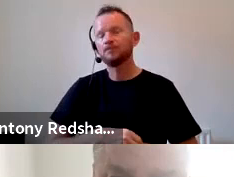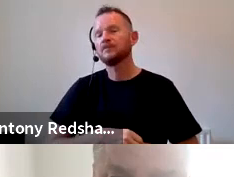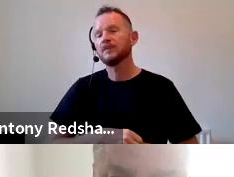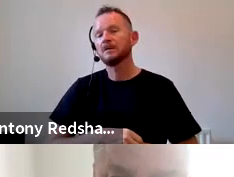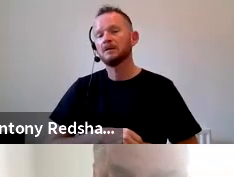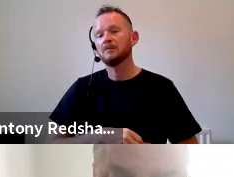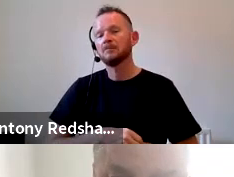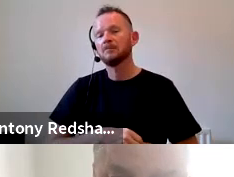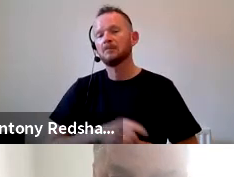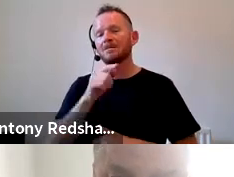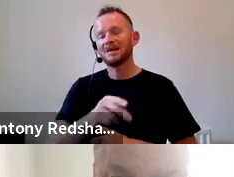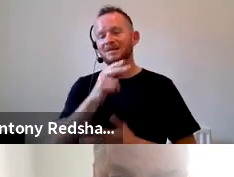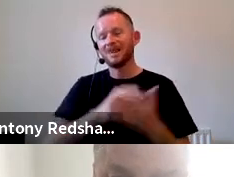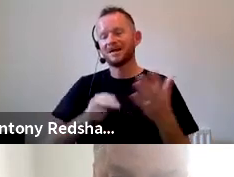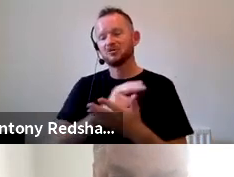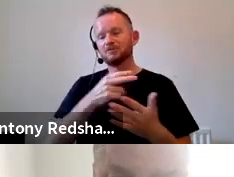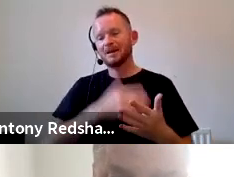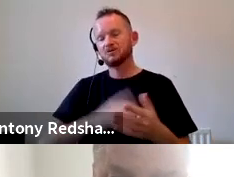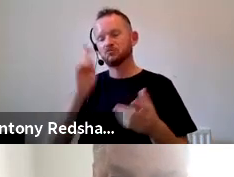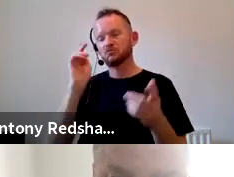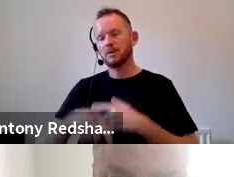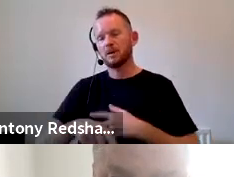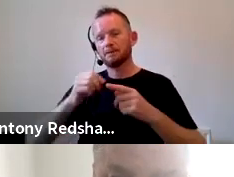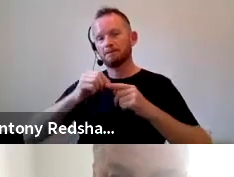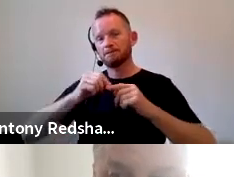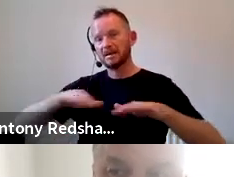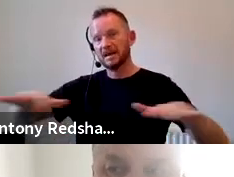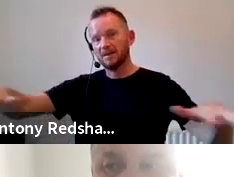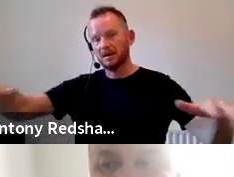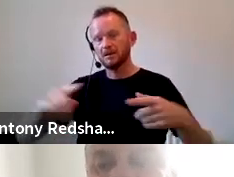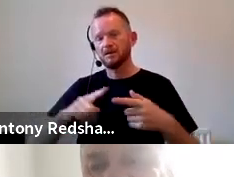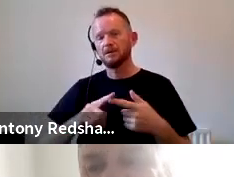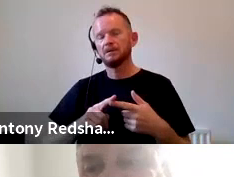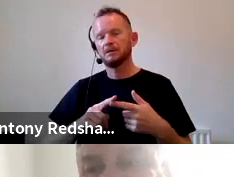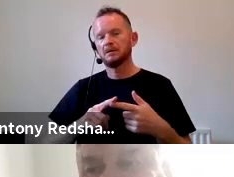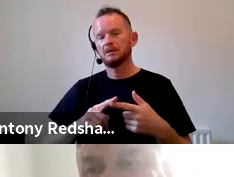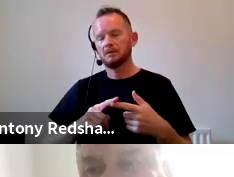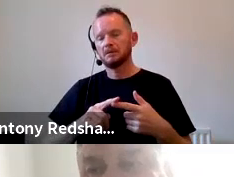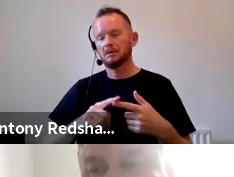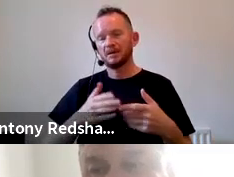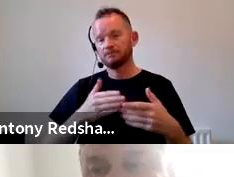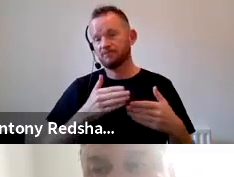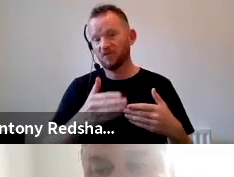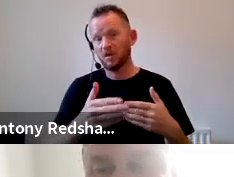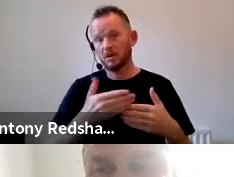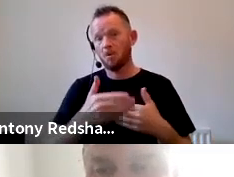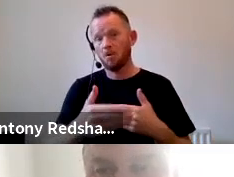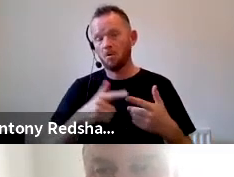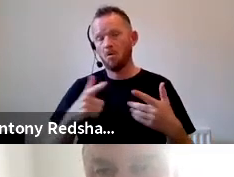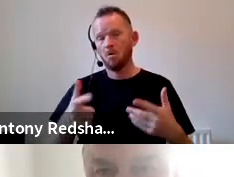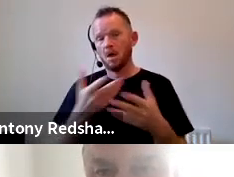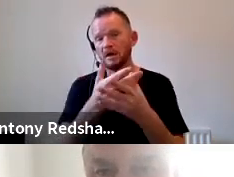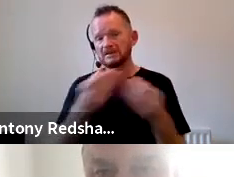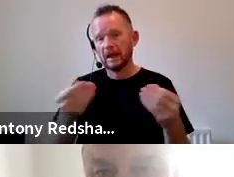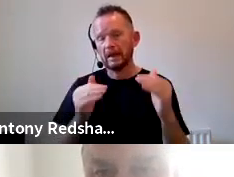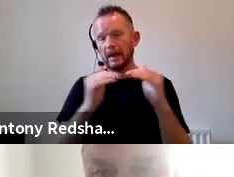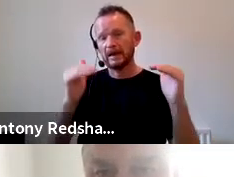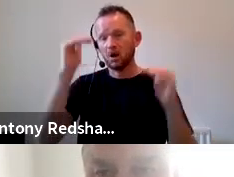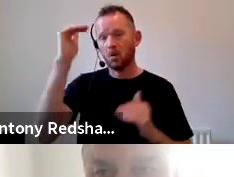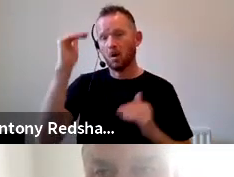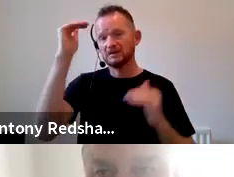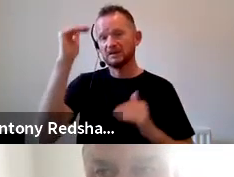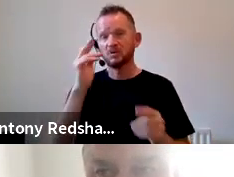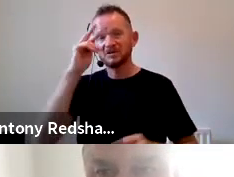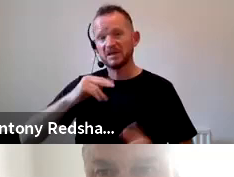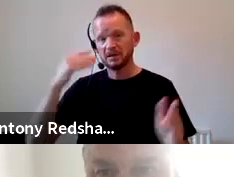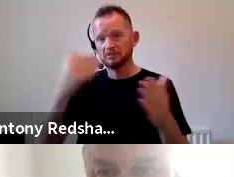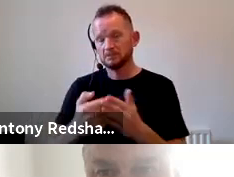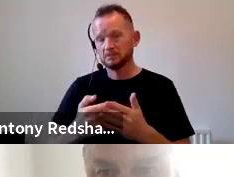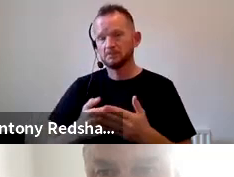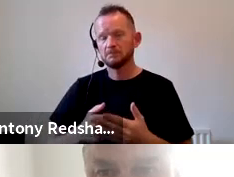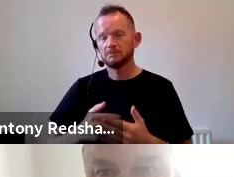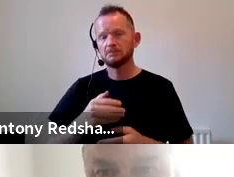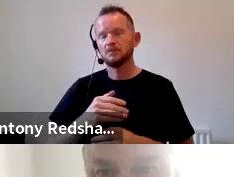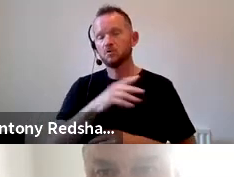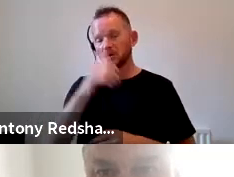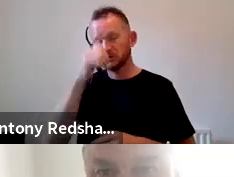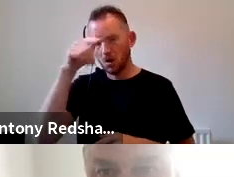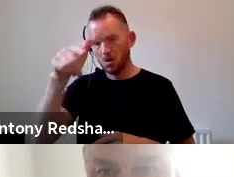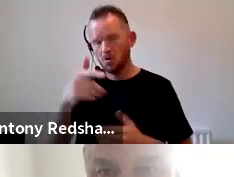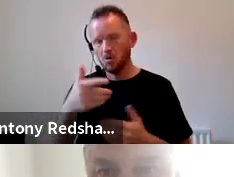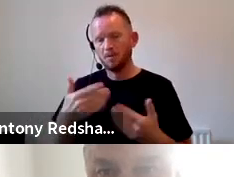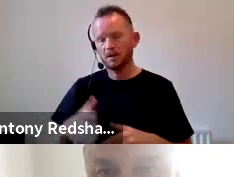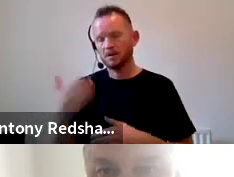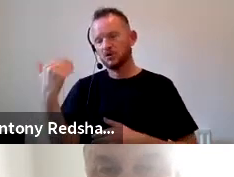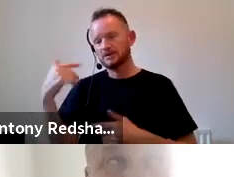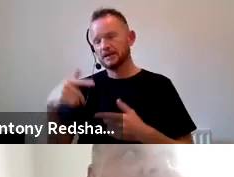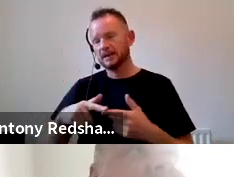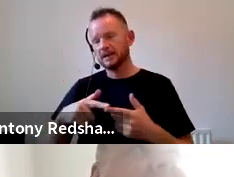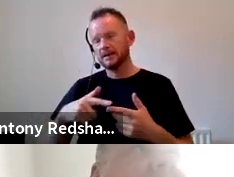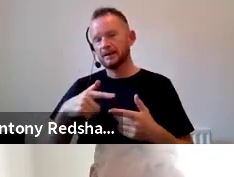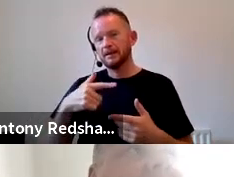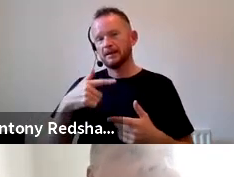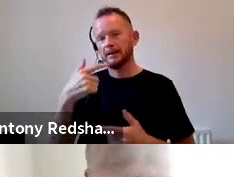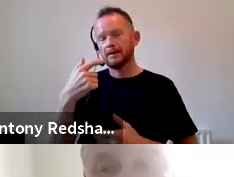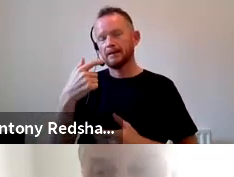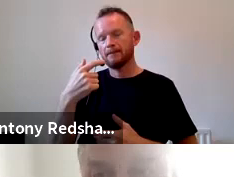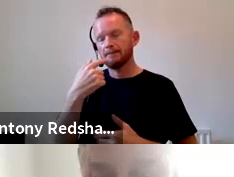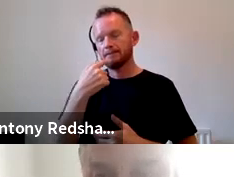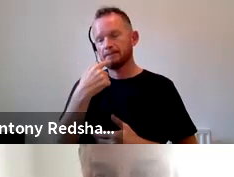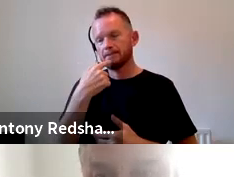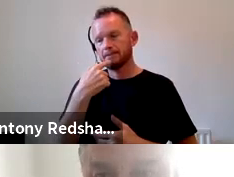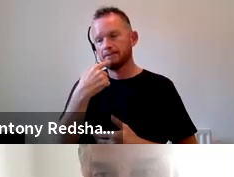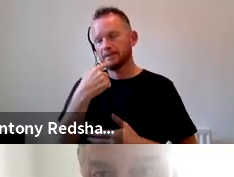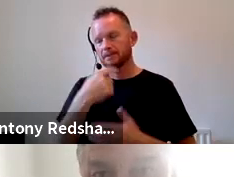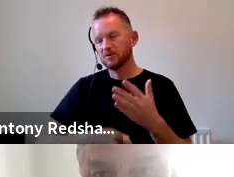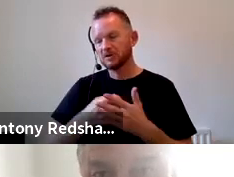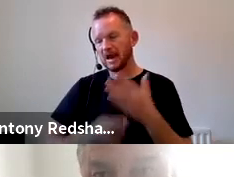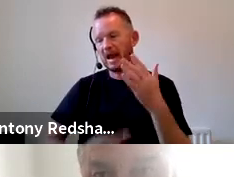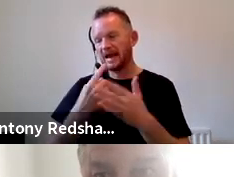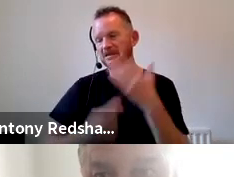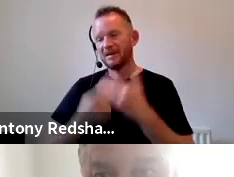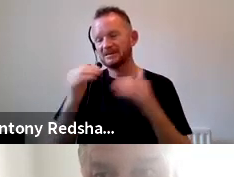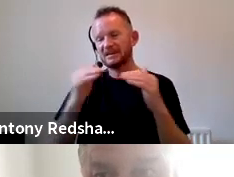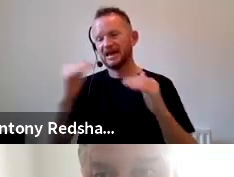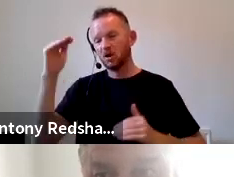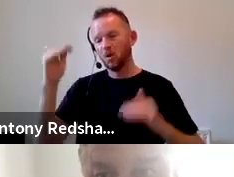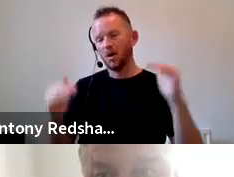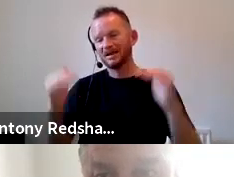This election, said that we need to respond to the pandemic. And we need to go further, actually, in terms of tackling the inequalities that we've, we've seen, you will know that we have recently commissioned an independent in the qualities Commission